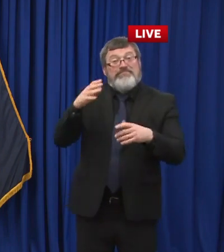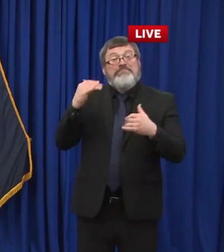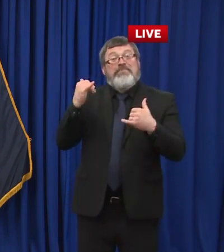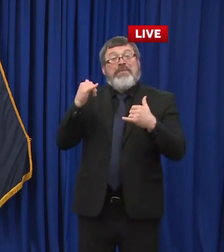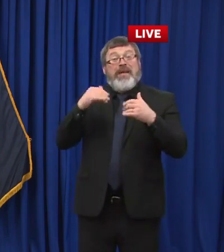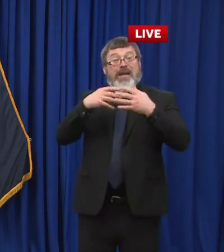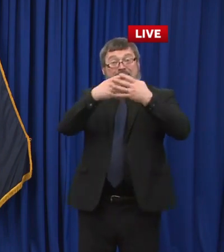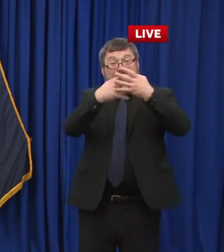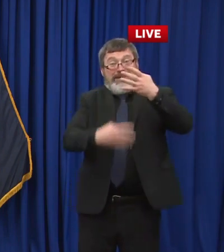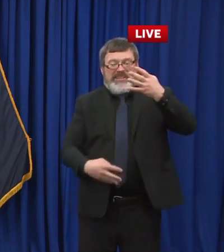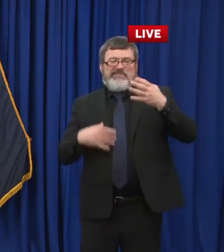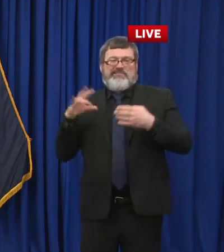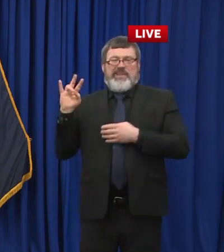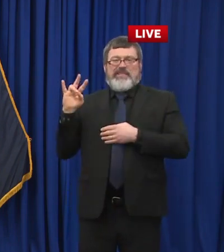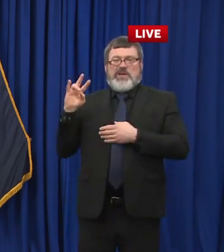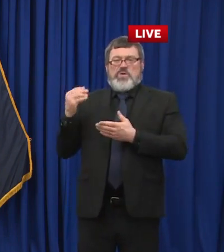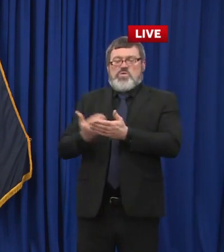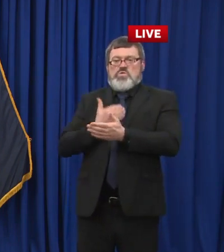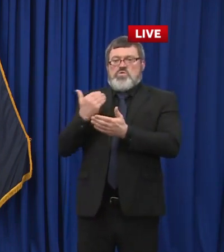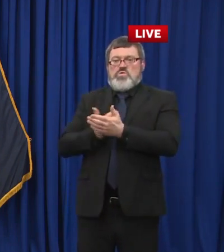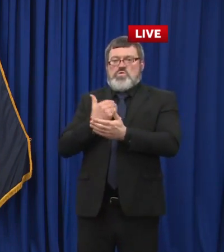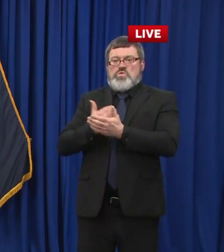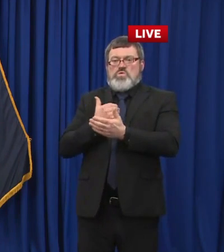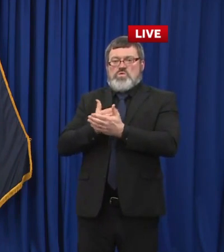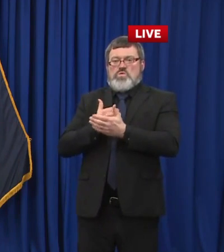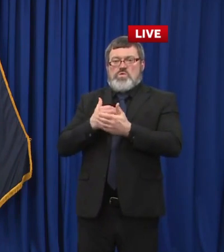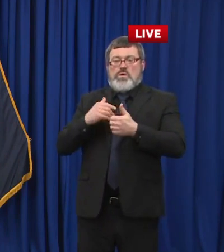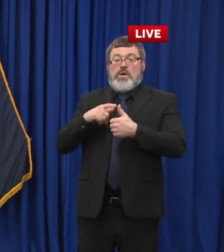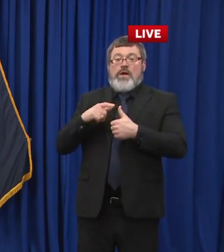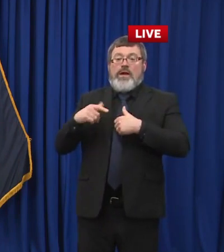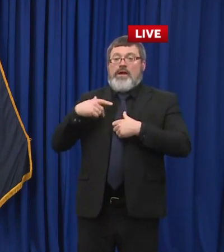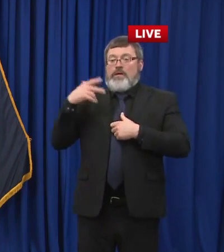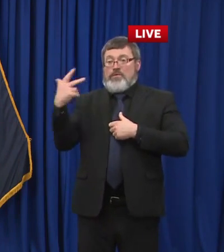WE HAVE SEVEN NEW INSTITUTIONAL OUTBREAKS WE ARE REPORTING.